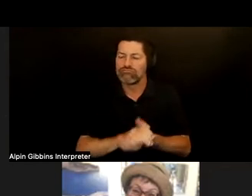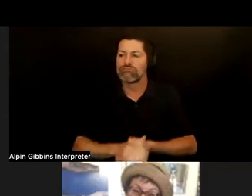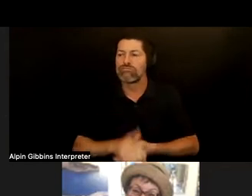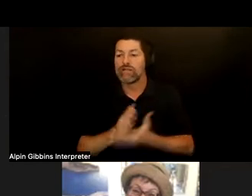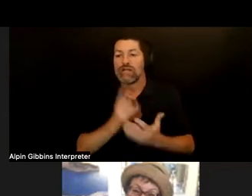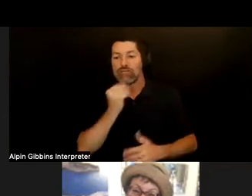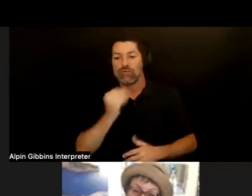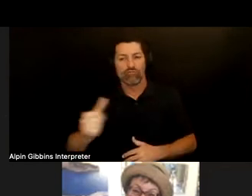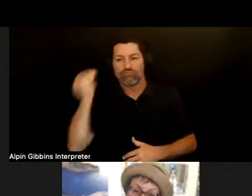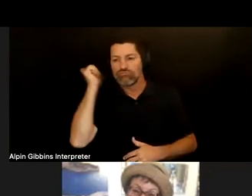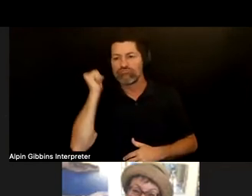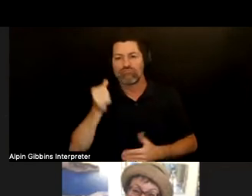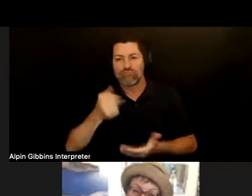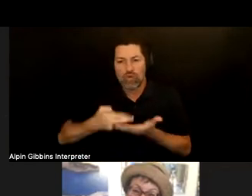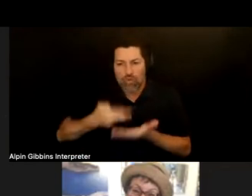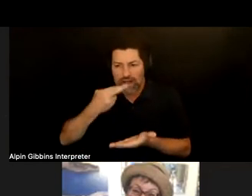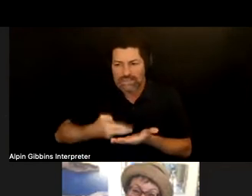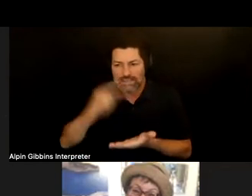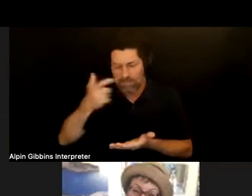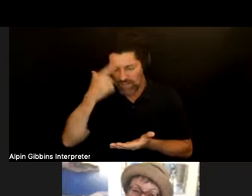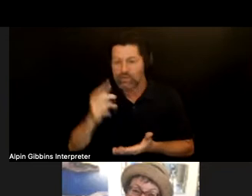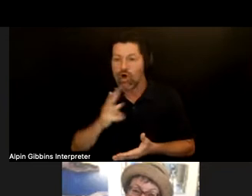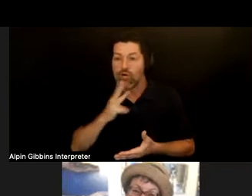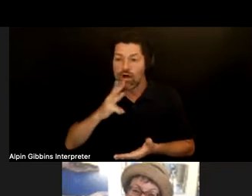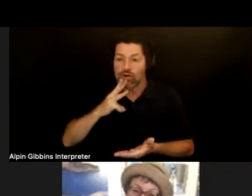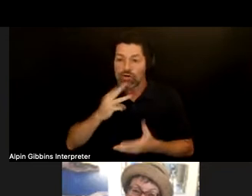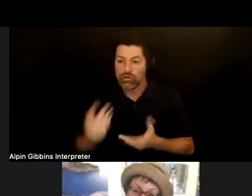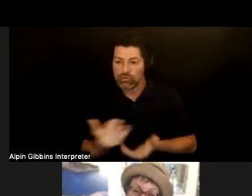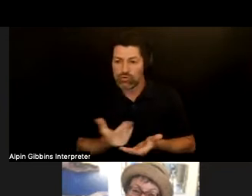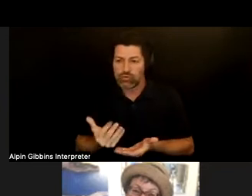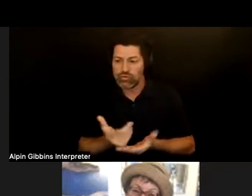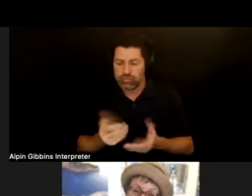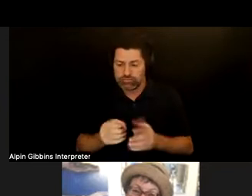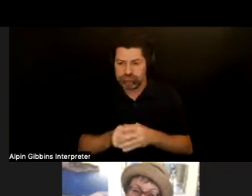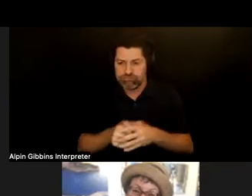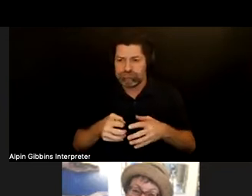rice also kind of puffs up. 19:23:38 Other Jews are like rice is fine